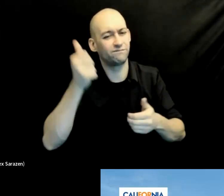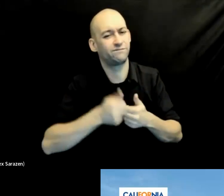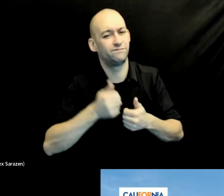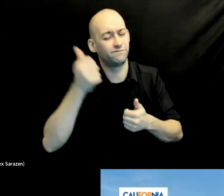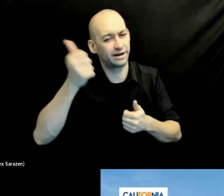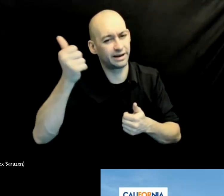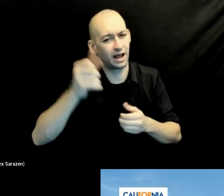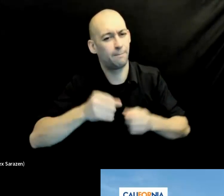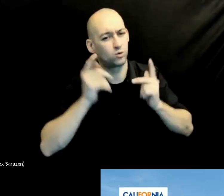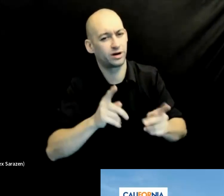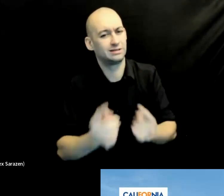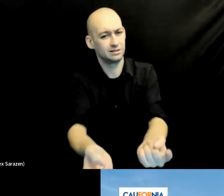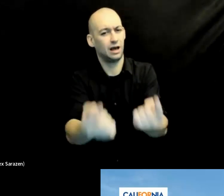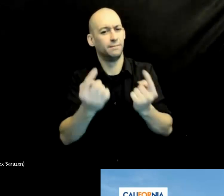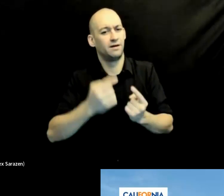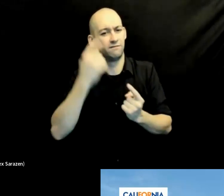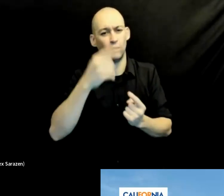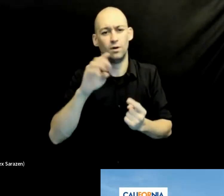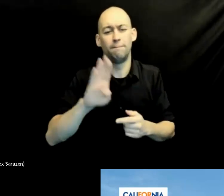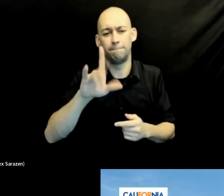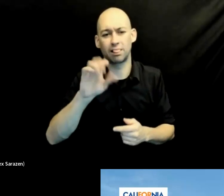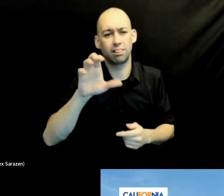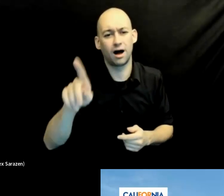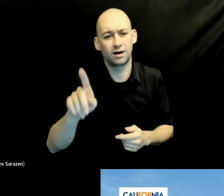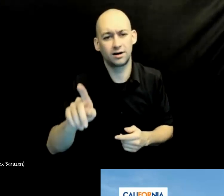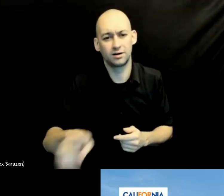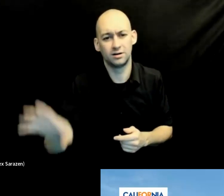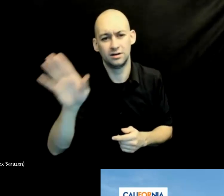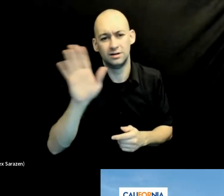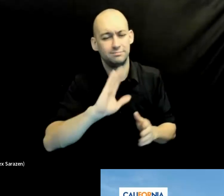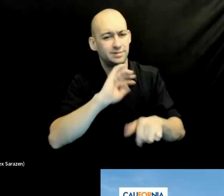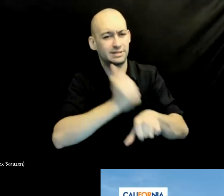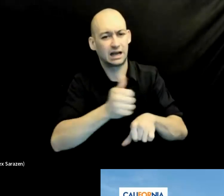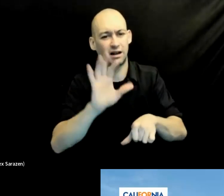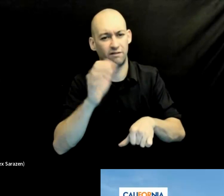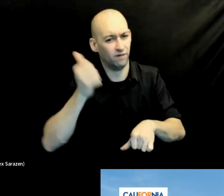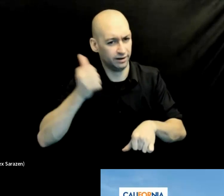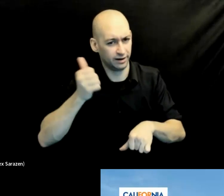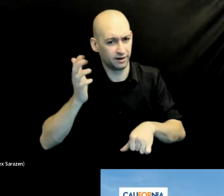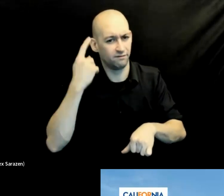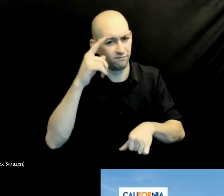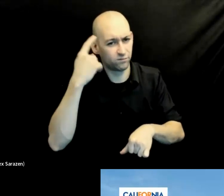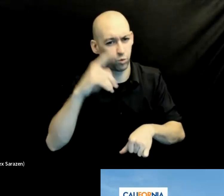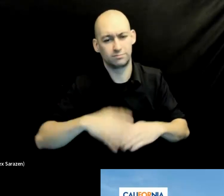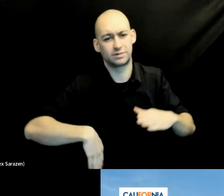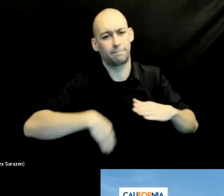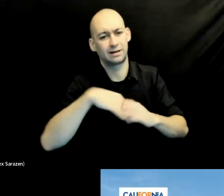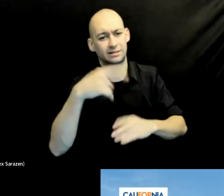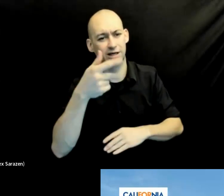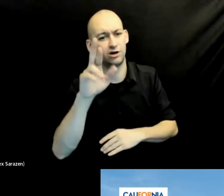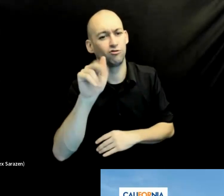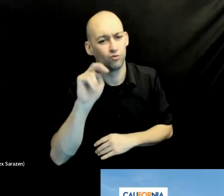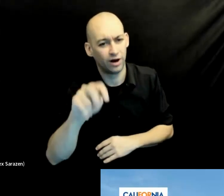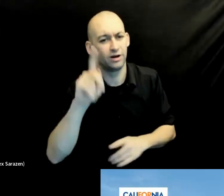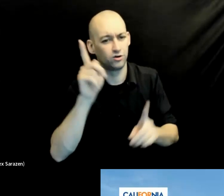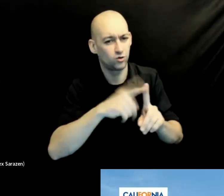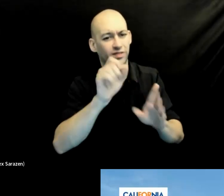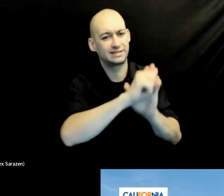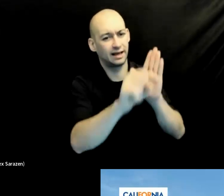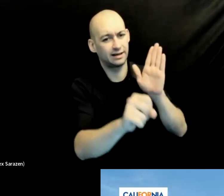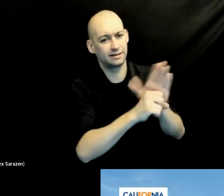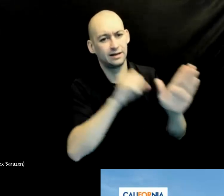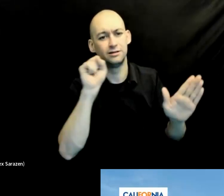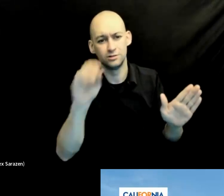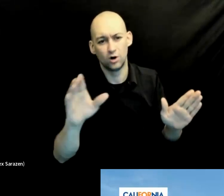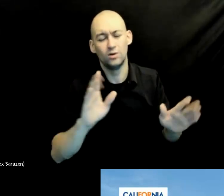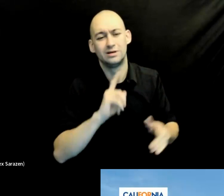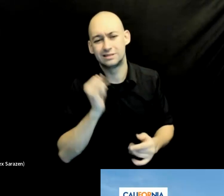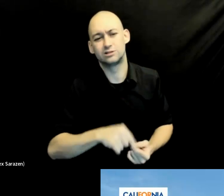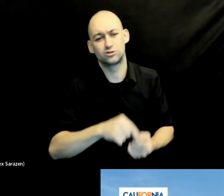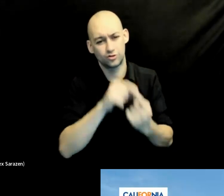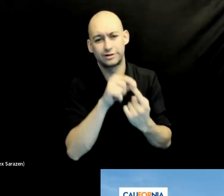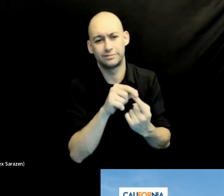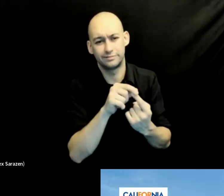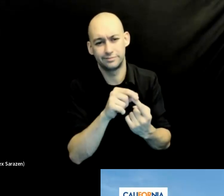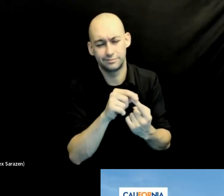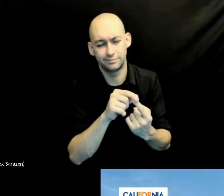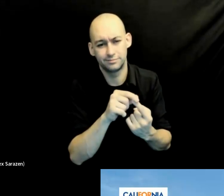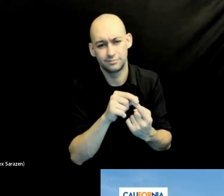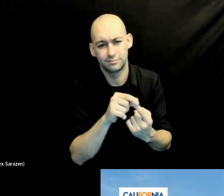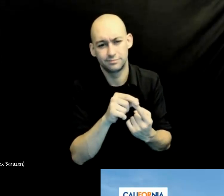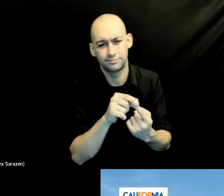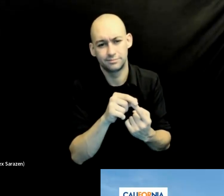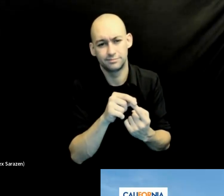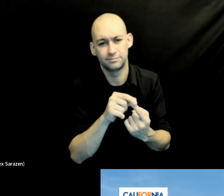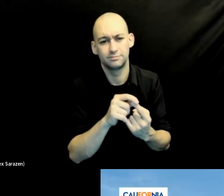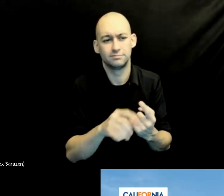the block set of funding, you know, for Capacity Grants to the State. So there's a certain lack